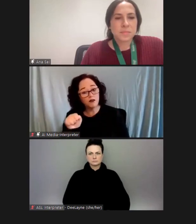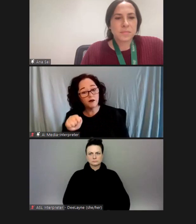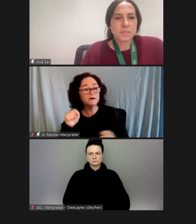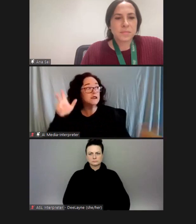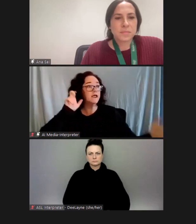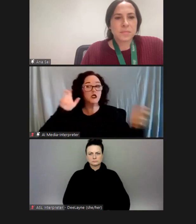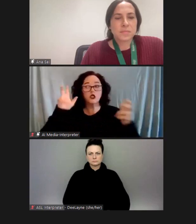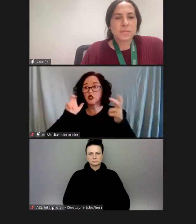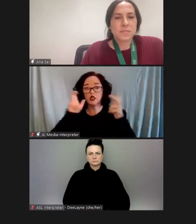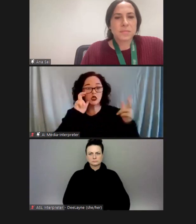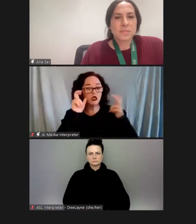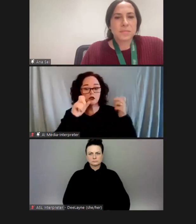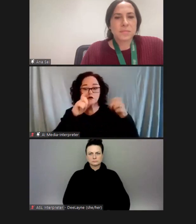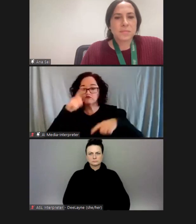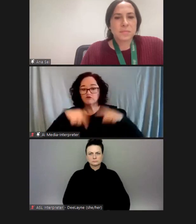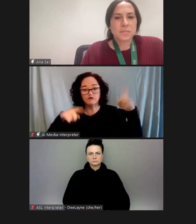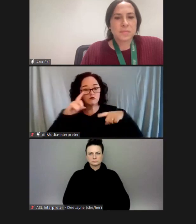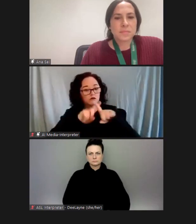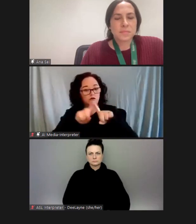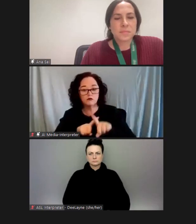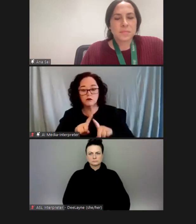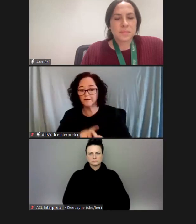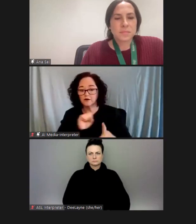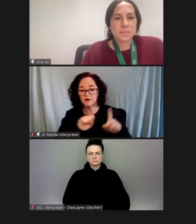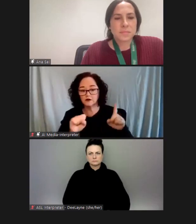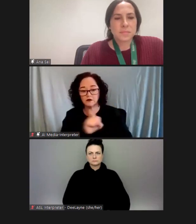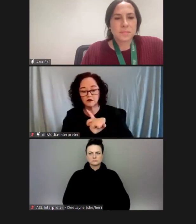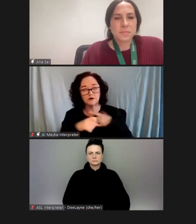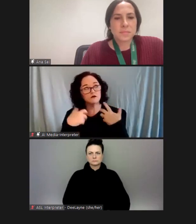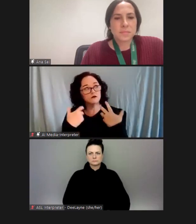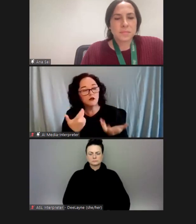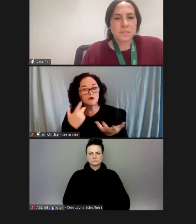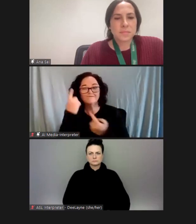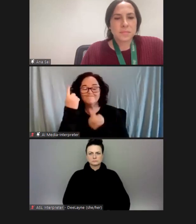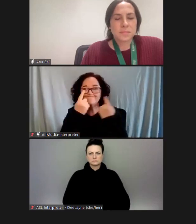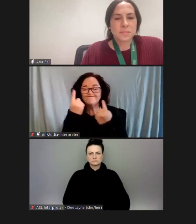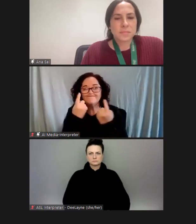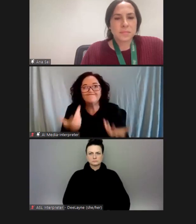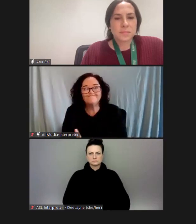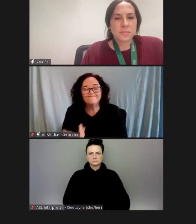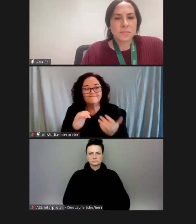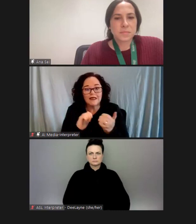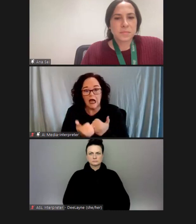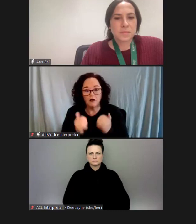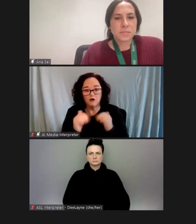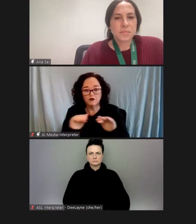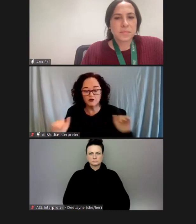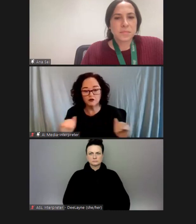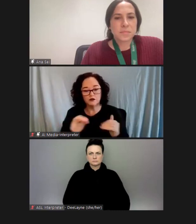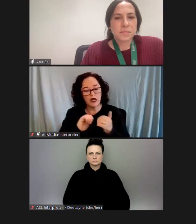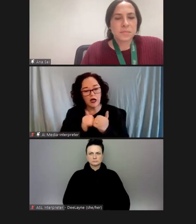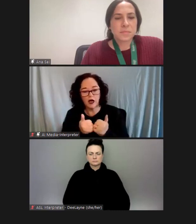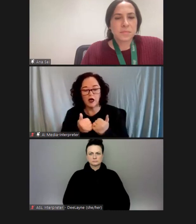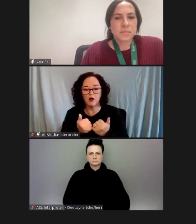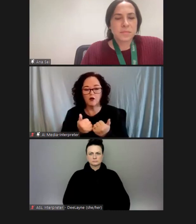about how can we best get the kids that information how can we best get their